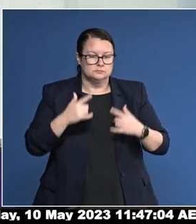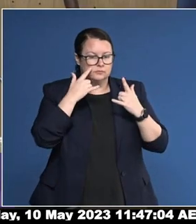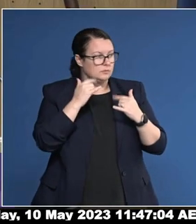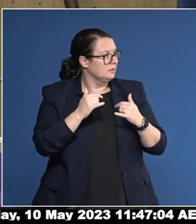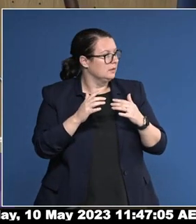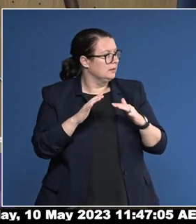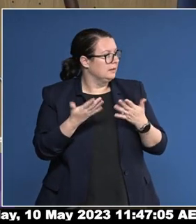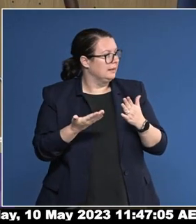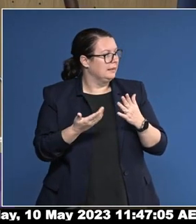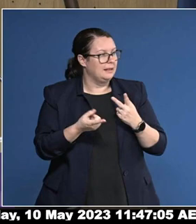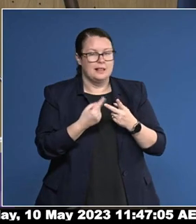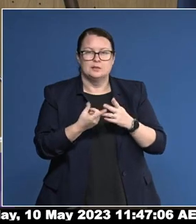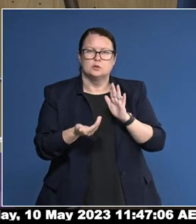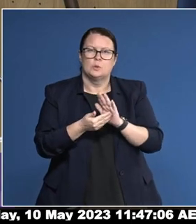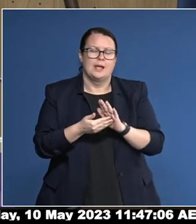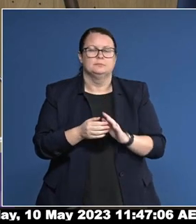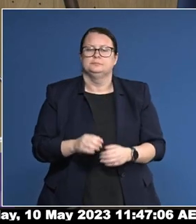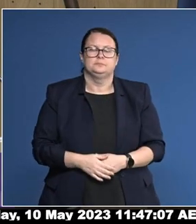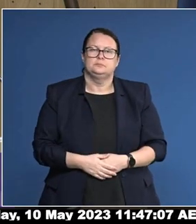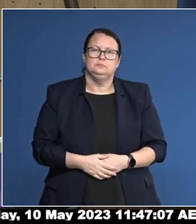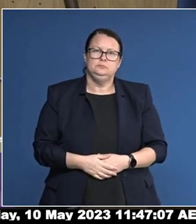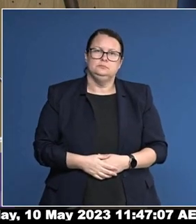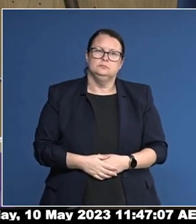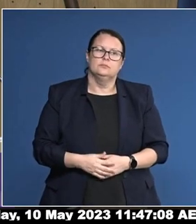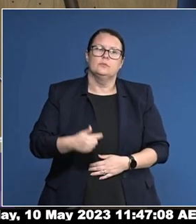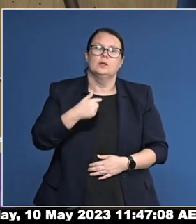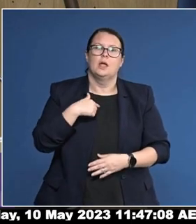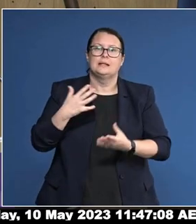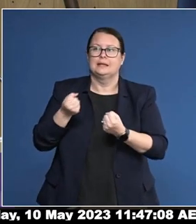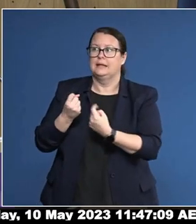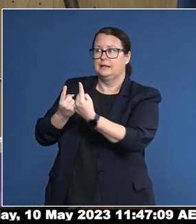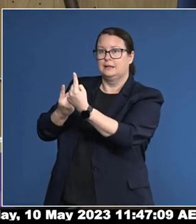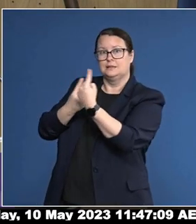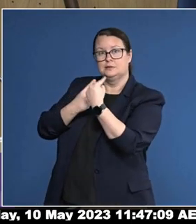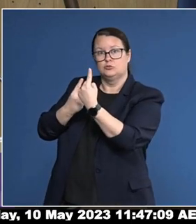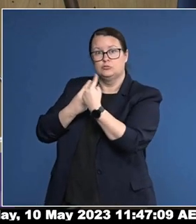MS McMILLAN: No. One thing I have to add, I did obtain instructions, Commissioner Mason,